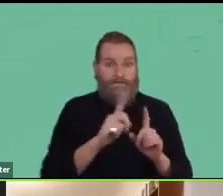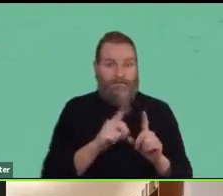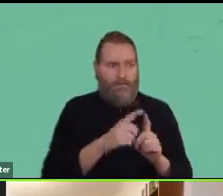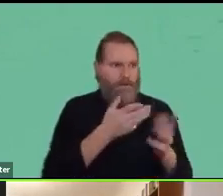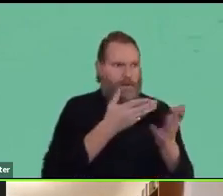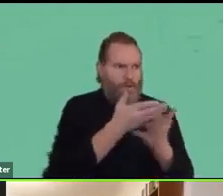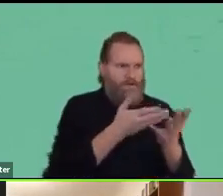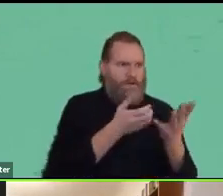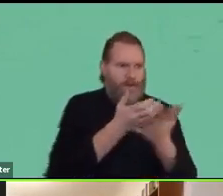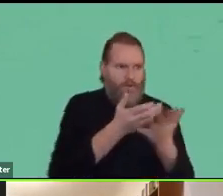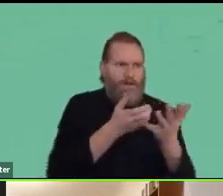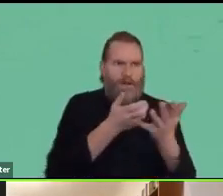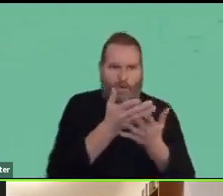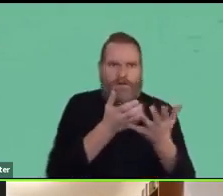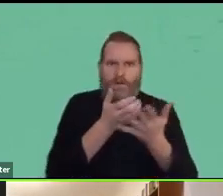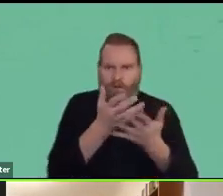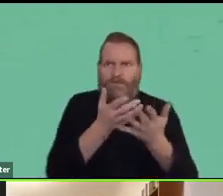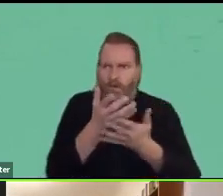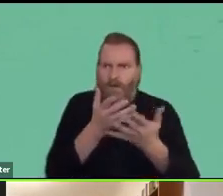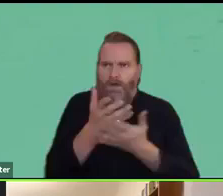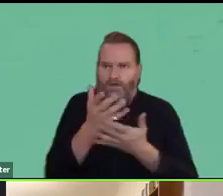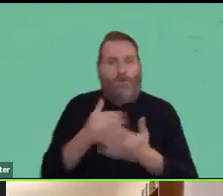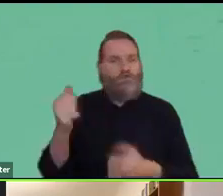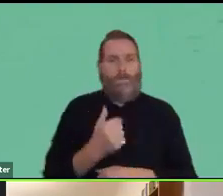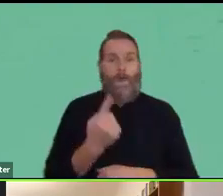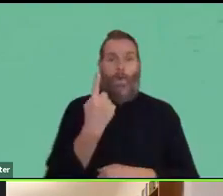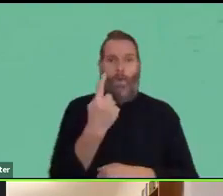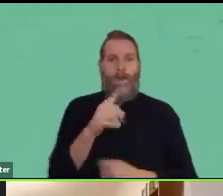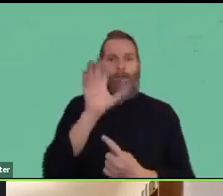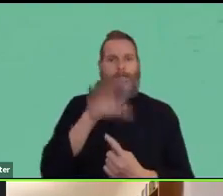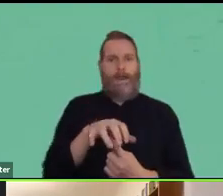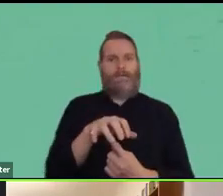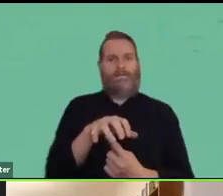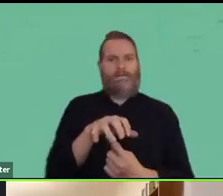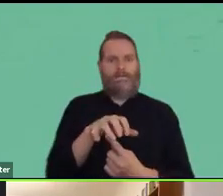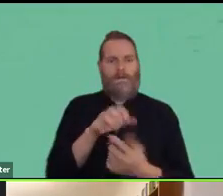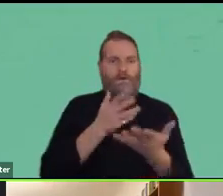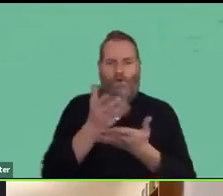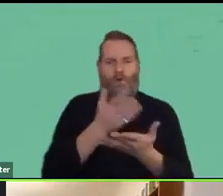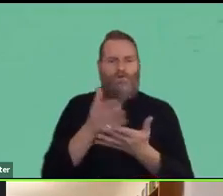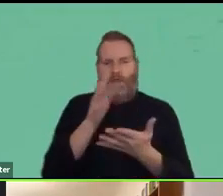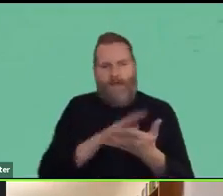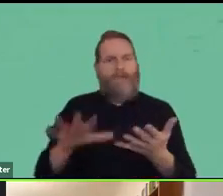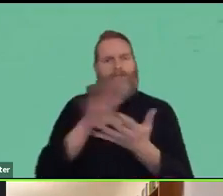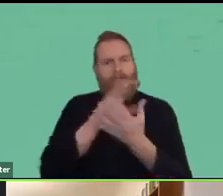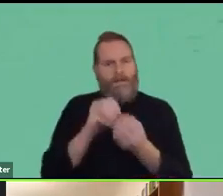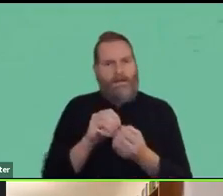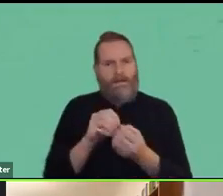and of course if we had one it would allow us to solve all these different anomalies between the